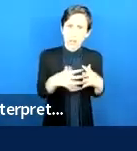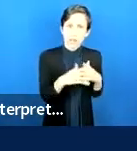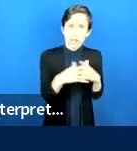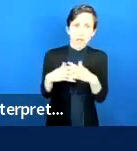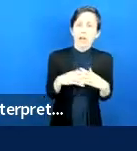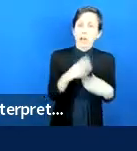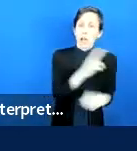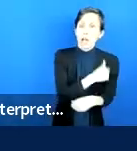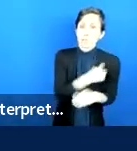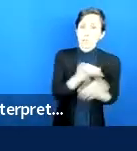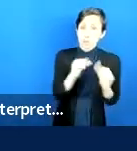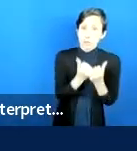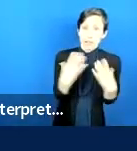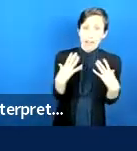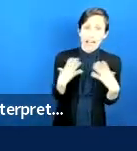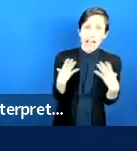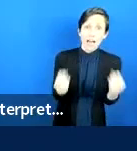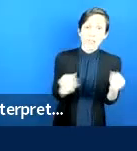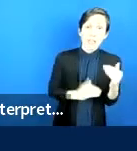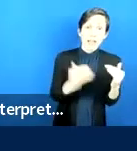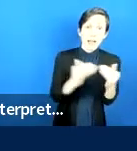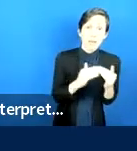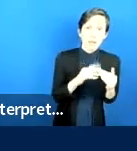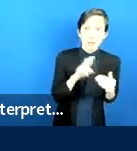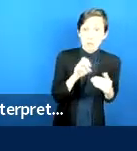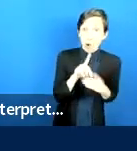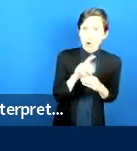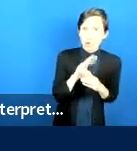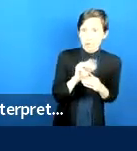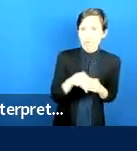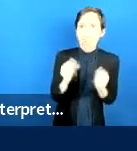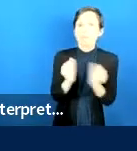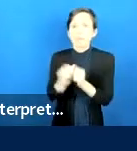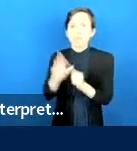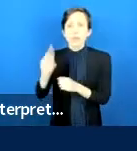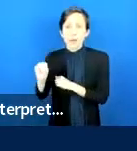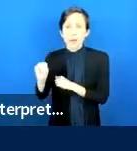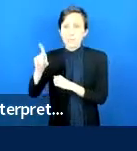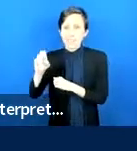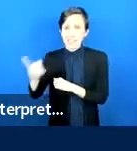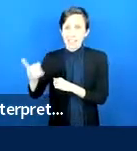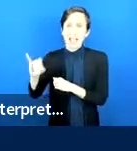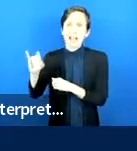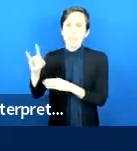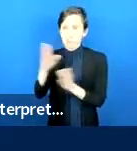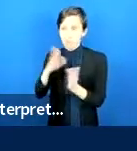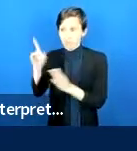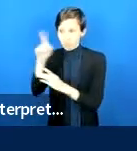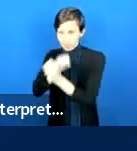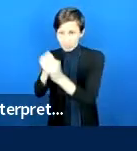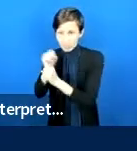Association's Health Equity Roadmap with the U of MDEI 2.0 strategic planning structure to meet the unique needs